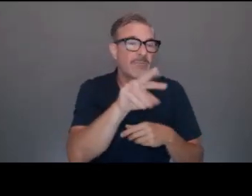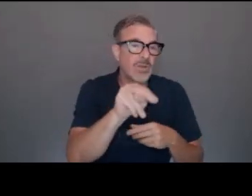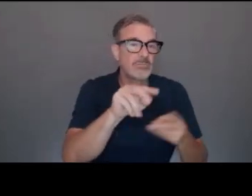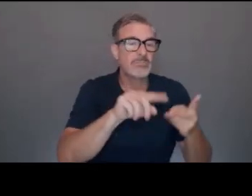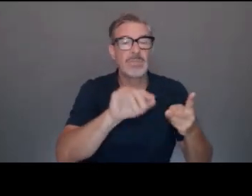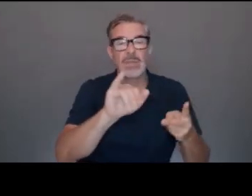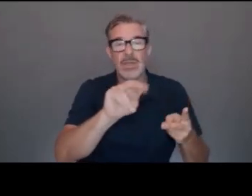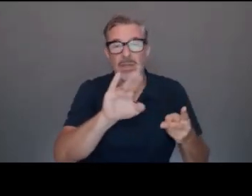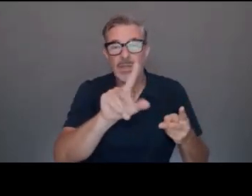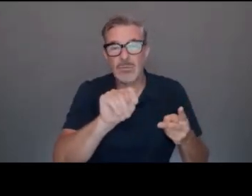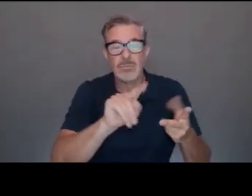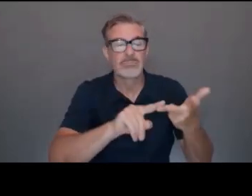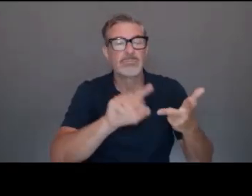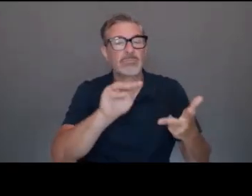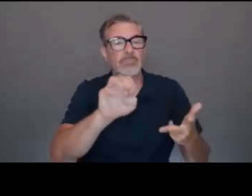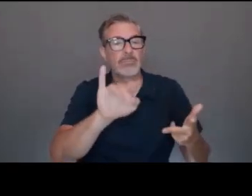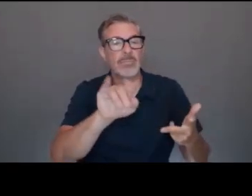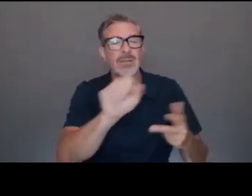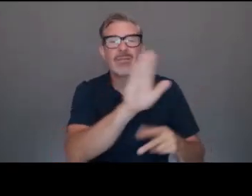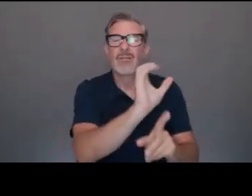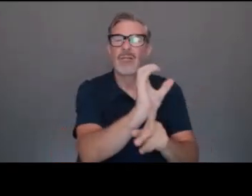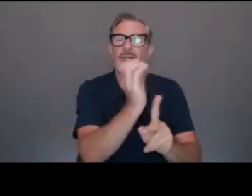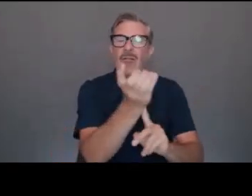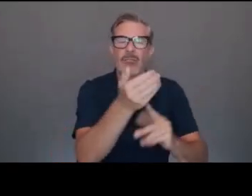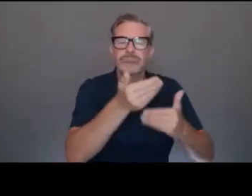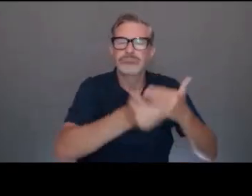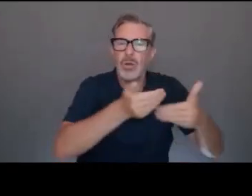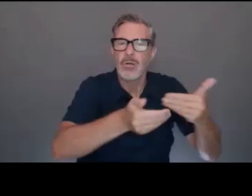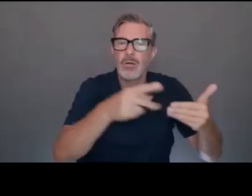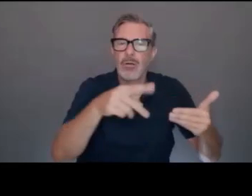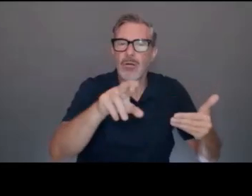cultural protocols and cultural materials are treated in a respectful way,